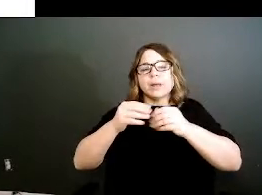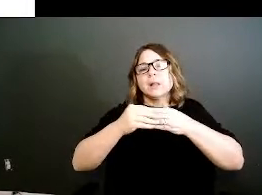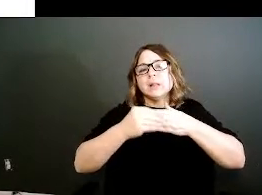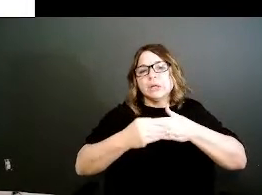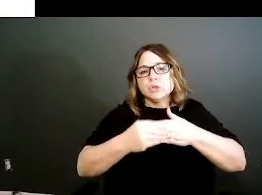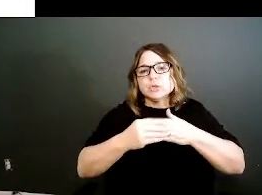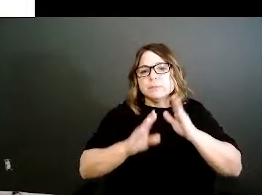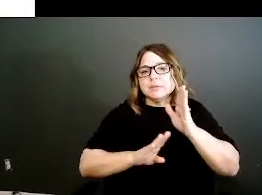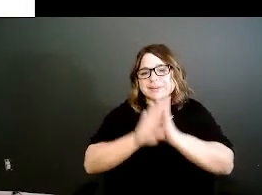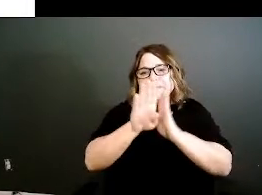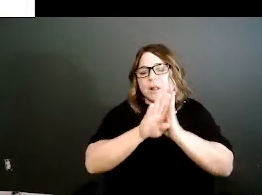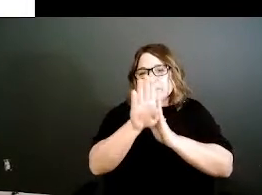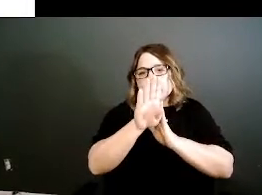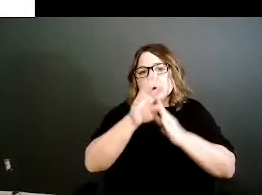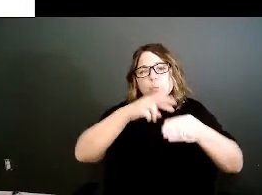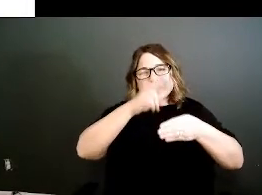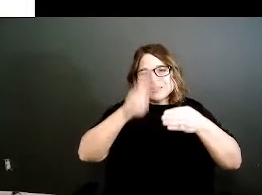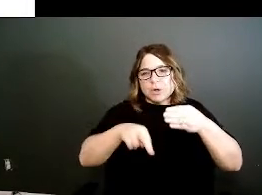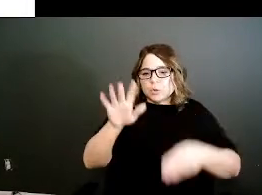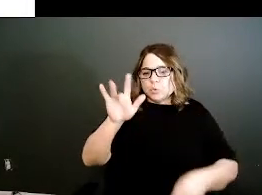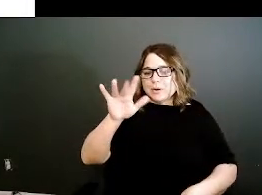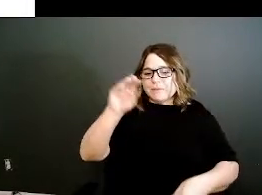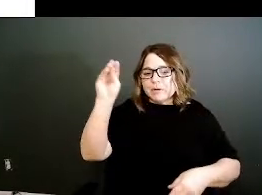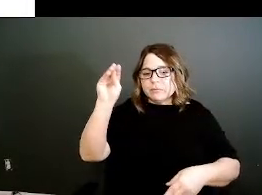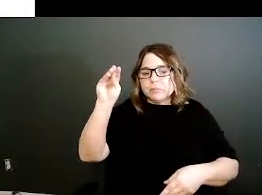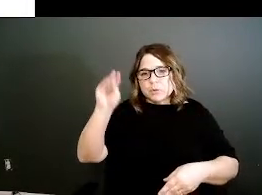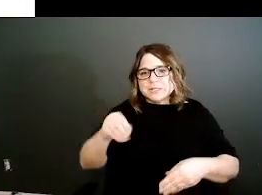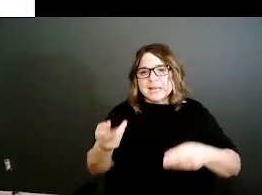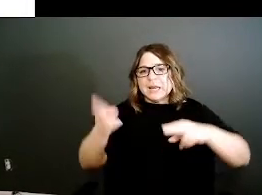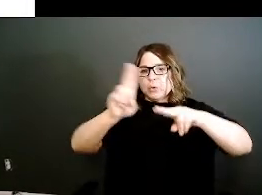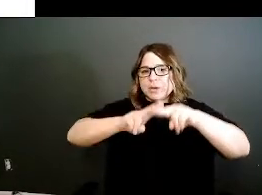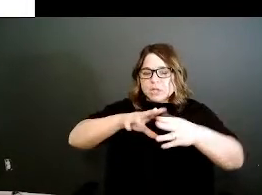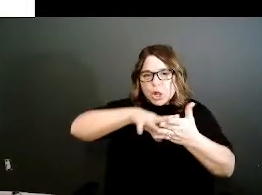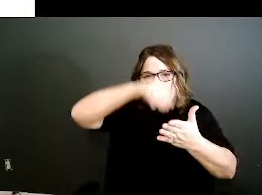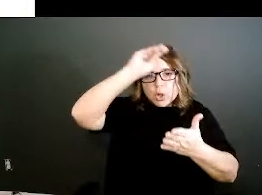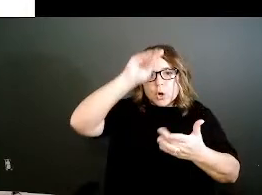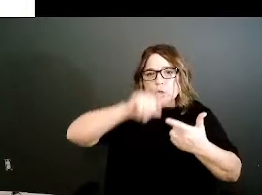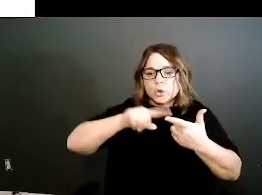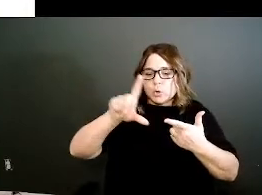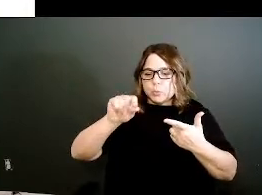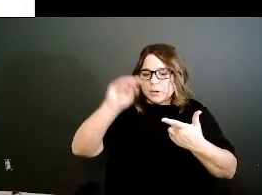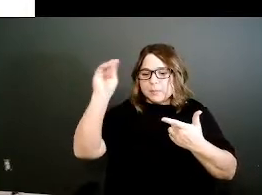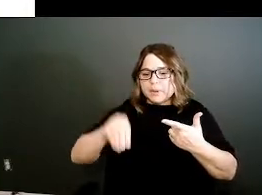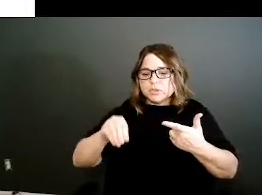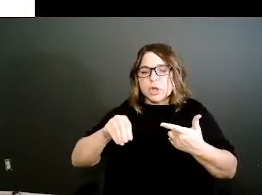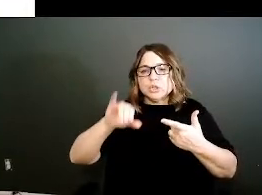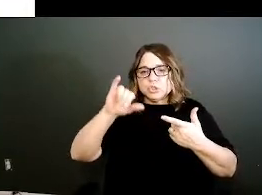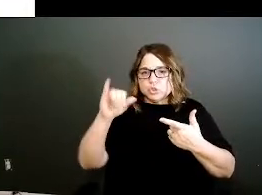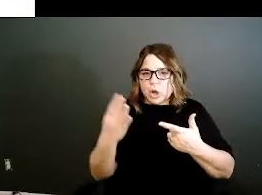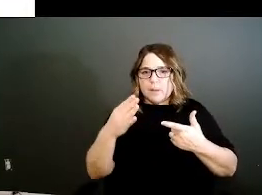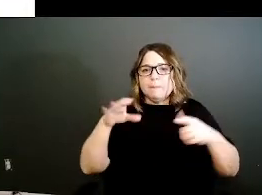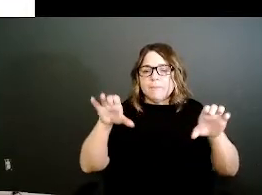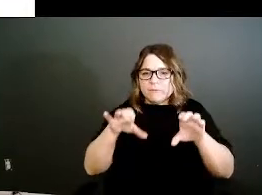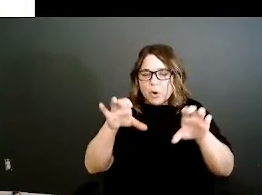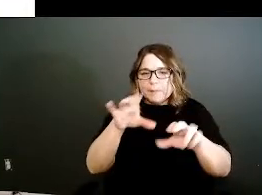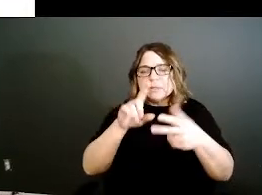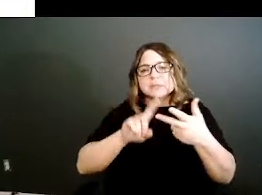INCREASE, AND THOSE WHO PARTAKE EXHIBIT A 28% INCREASE IN LEADERSHIP BEHAVIORS, INCLUDING MORE EFFECTIVE COMMUNICATION, AND BETTER CONFLICT MANAGEMENT.